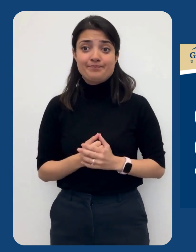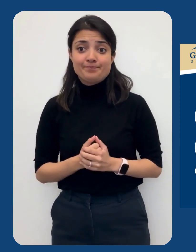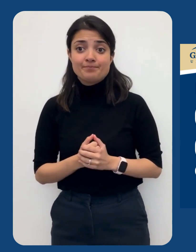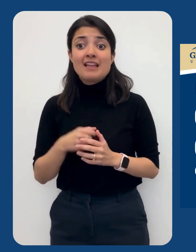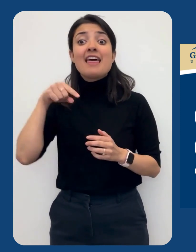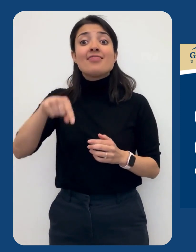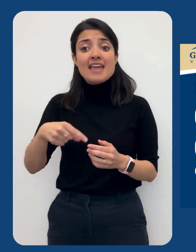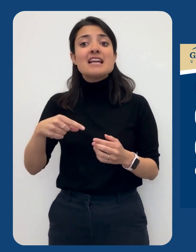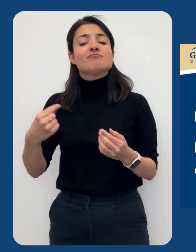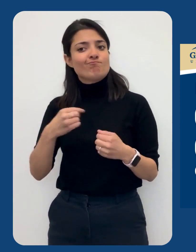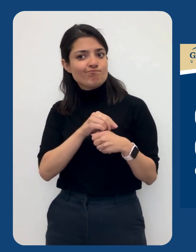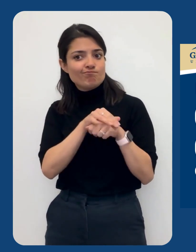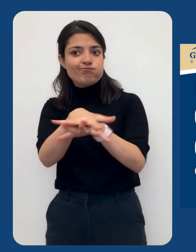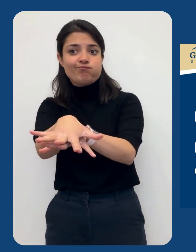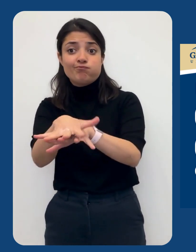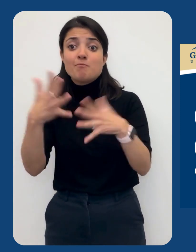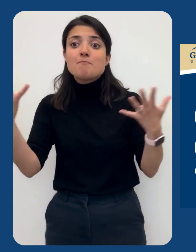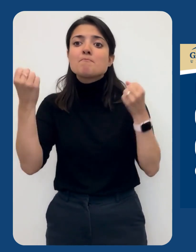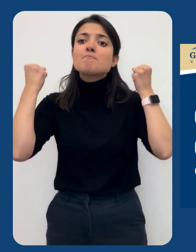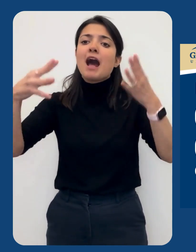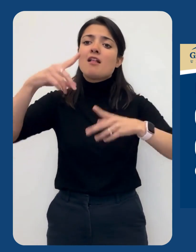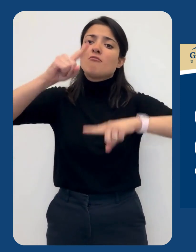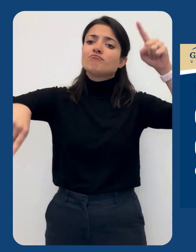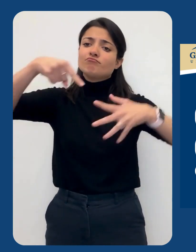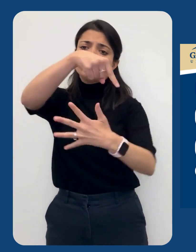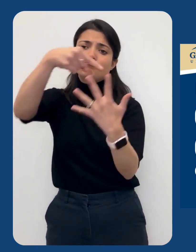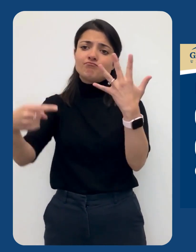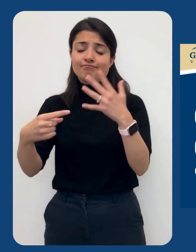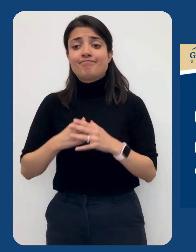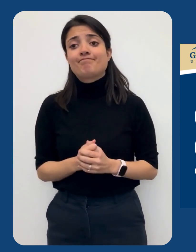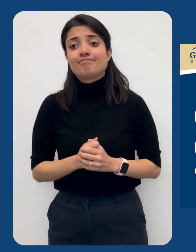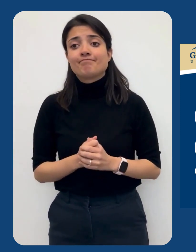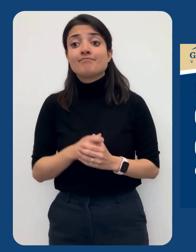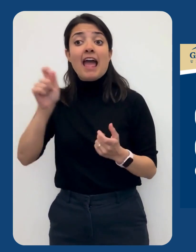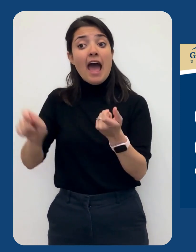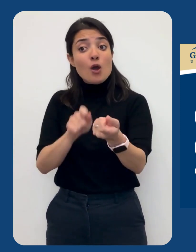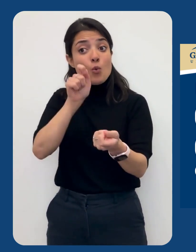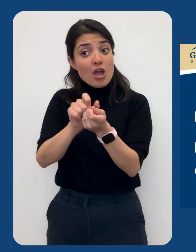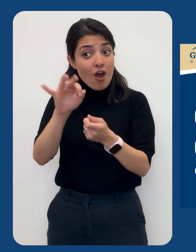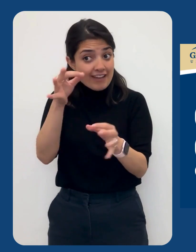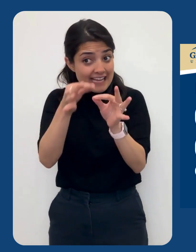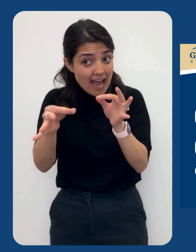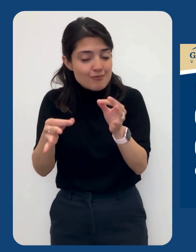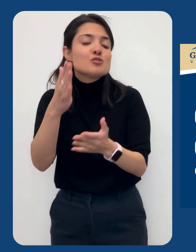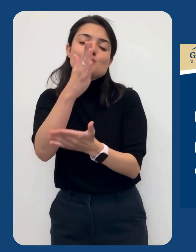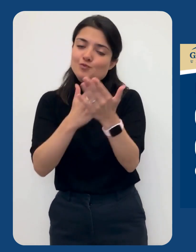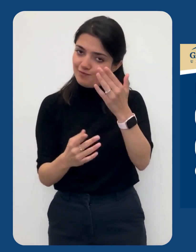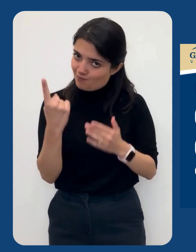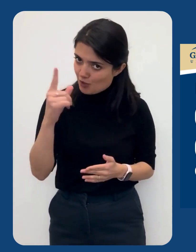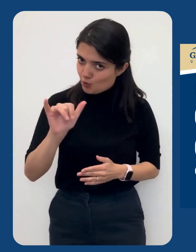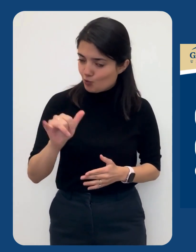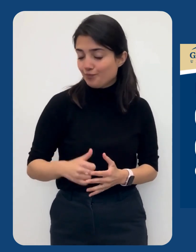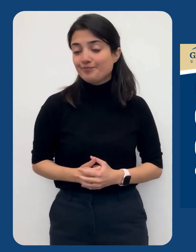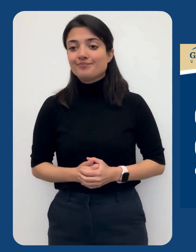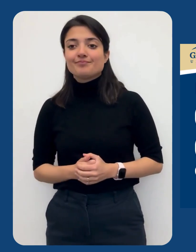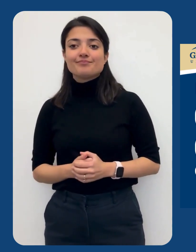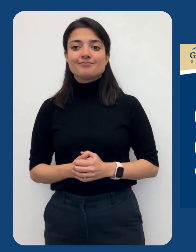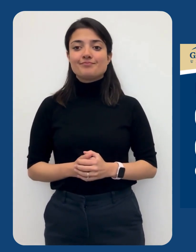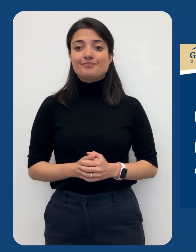It is influenced by many different factors. Accuracy of captions is only one part.